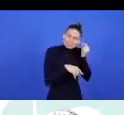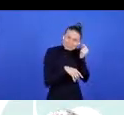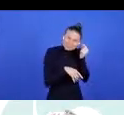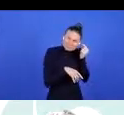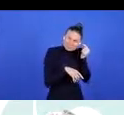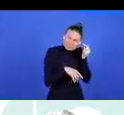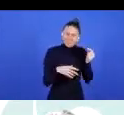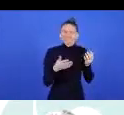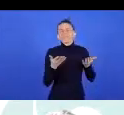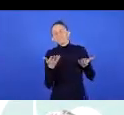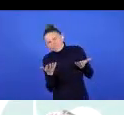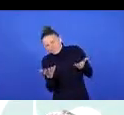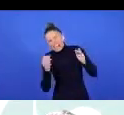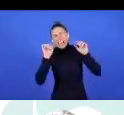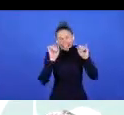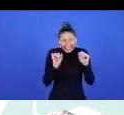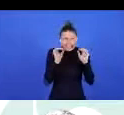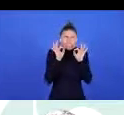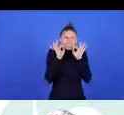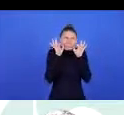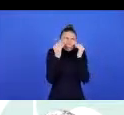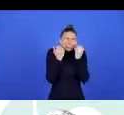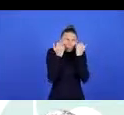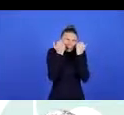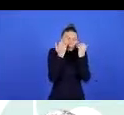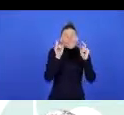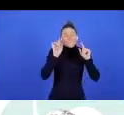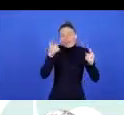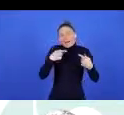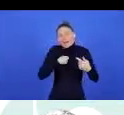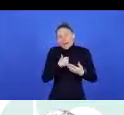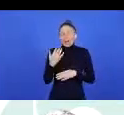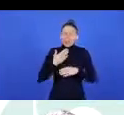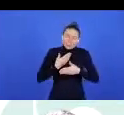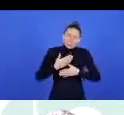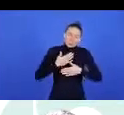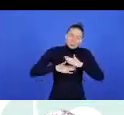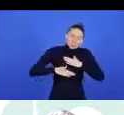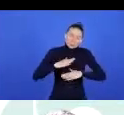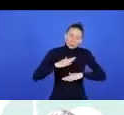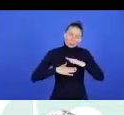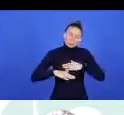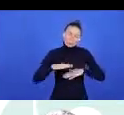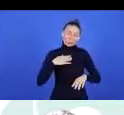would have to wait for me to finish changing my batteries . It used to be a bit embarrassing, but they do get used to it